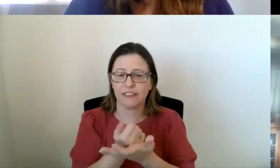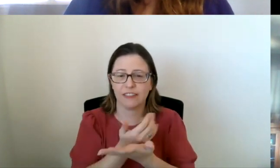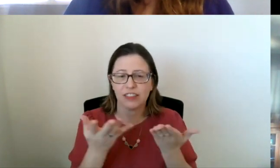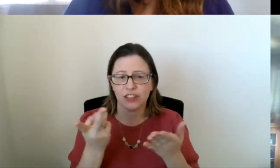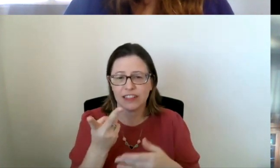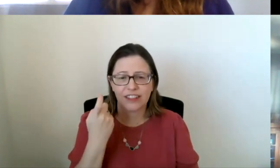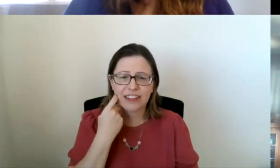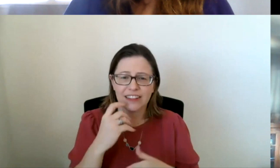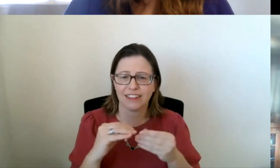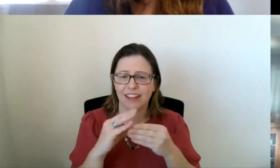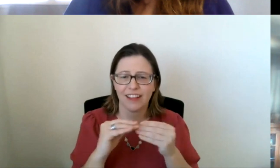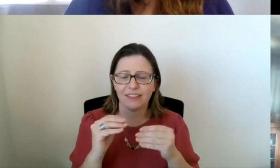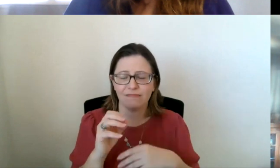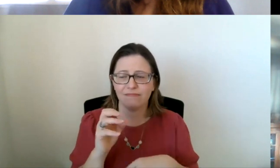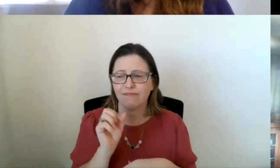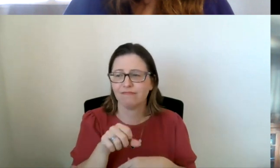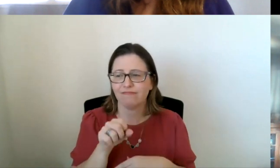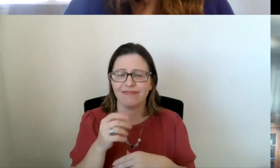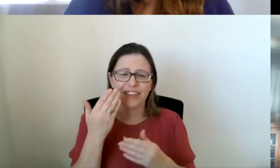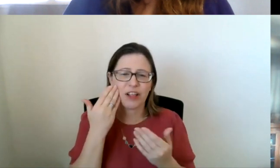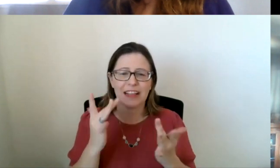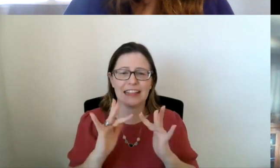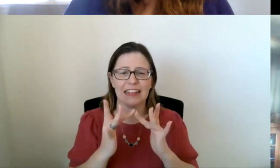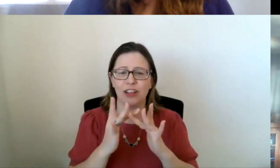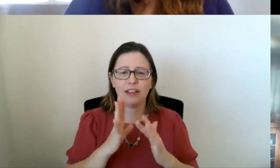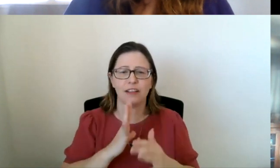Yes, I agree with everything both of you have commented on.